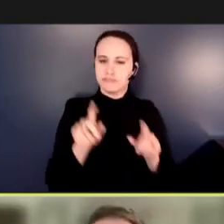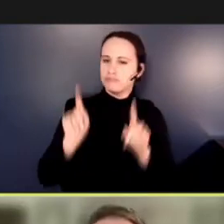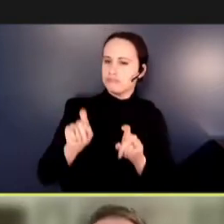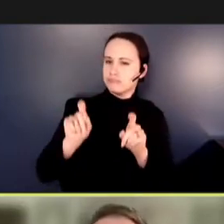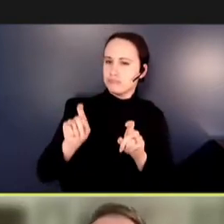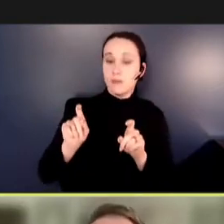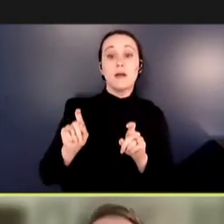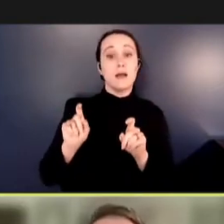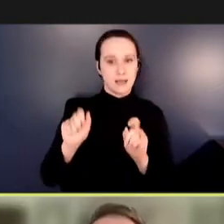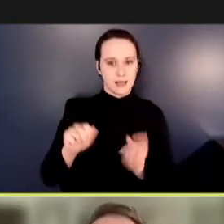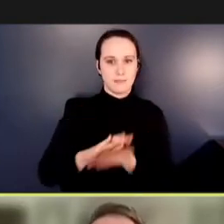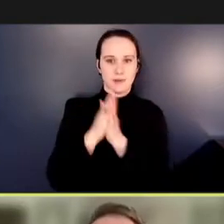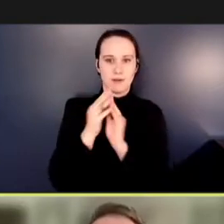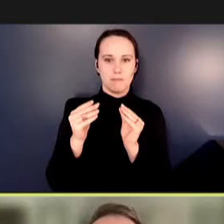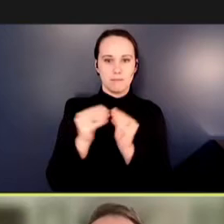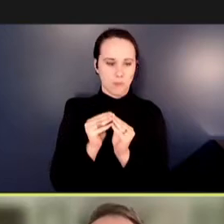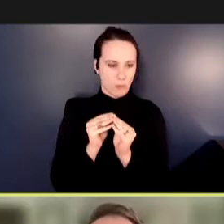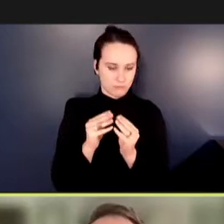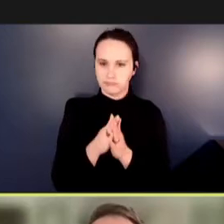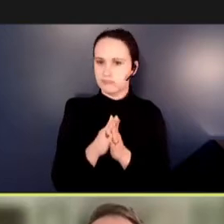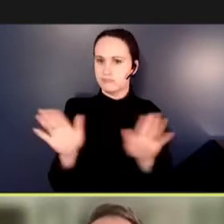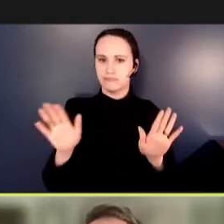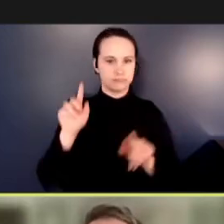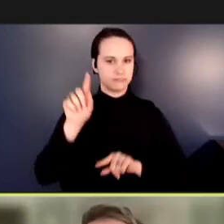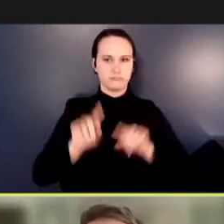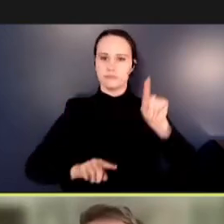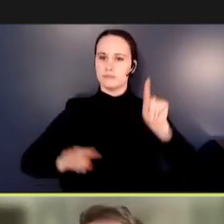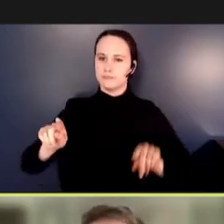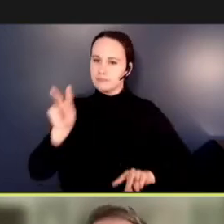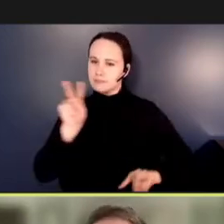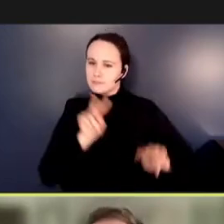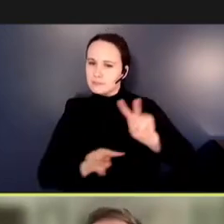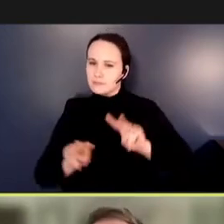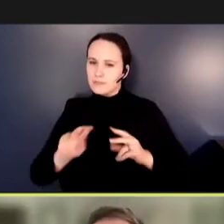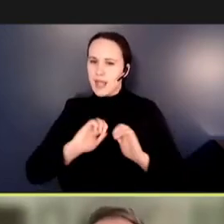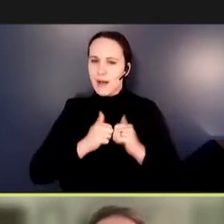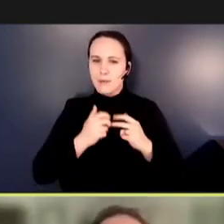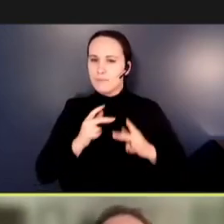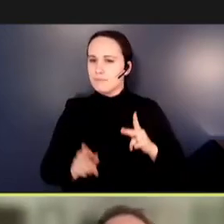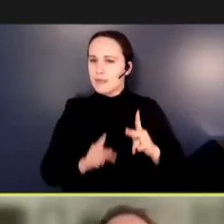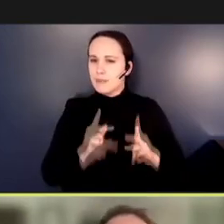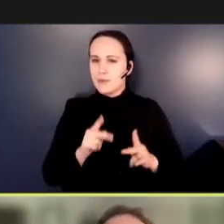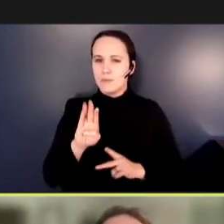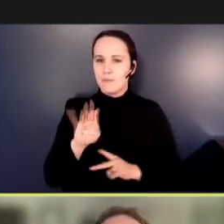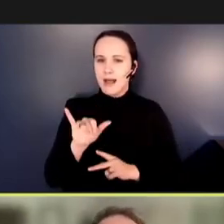look at individuals and how their biology changes either by infection or vaccination